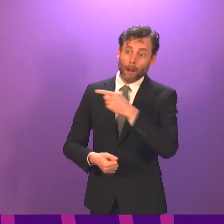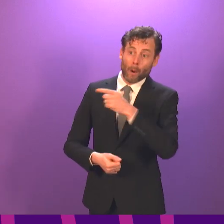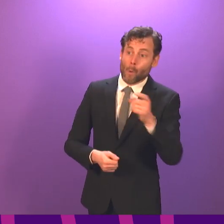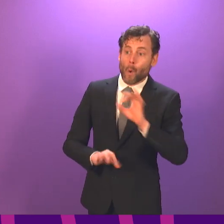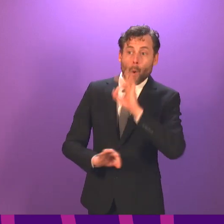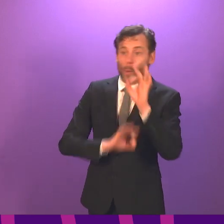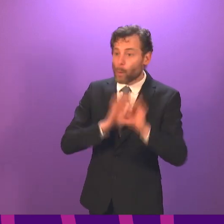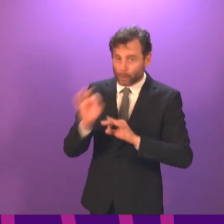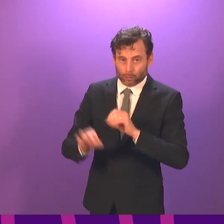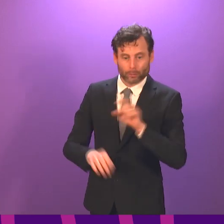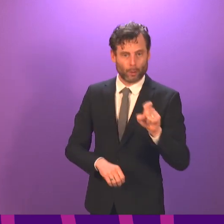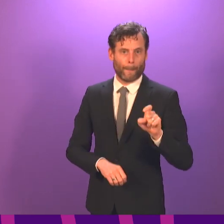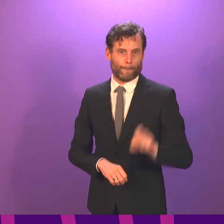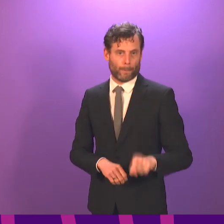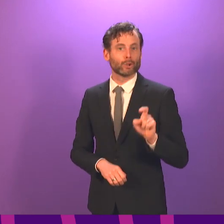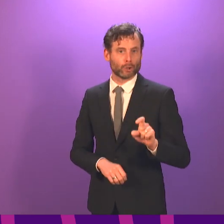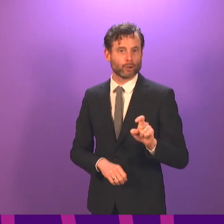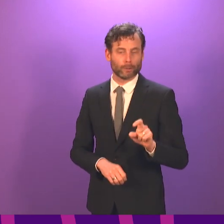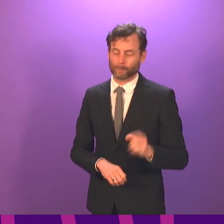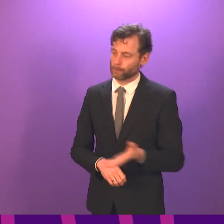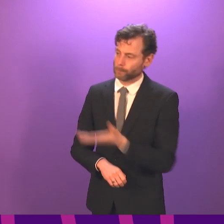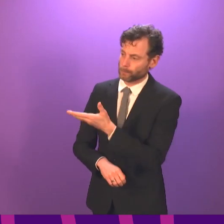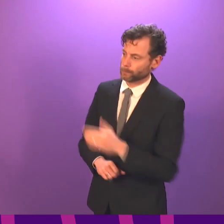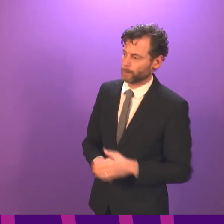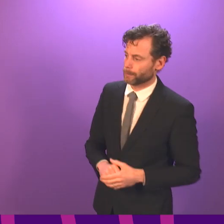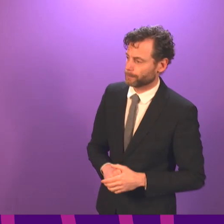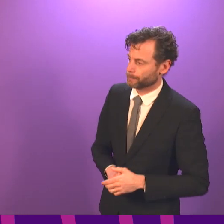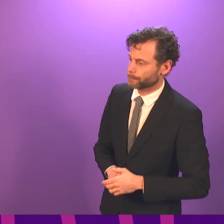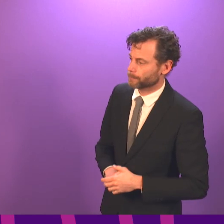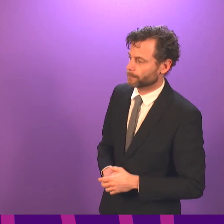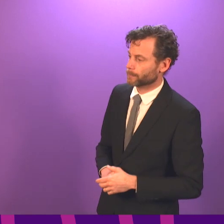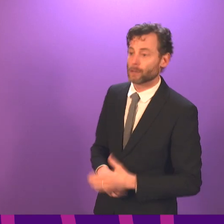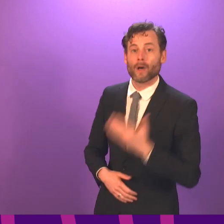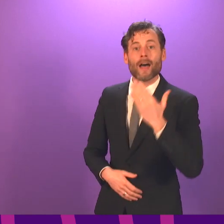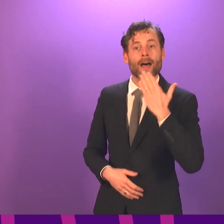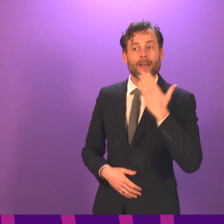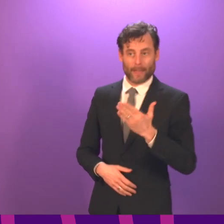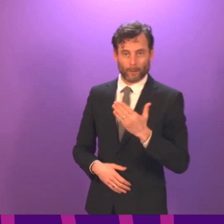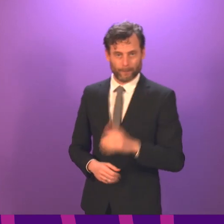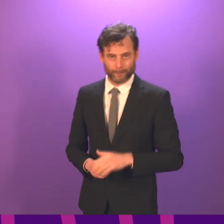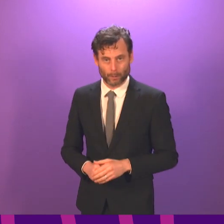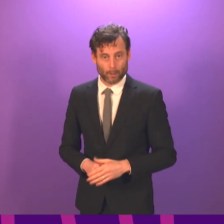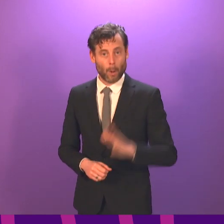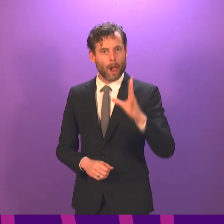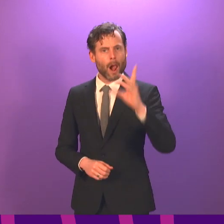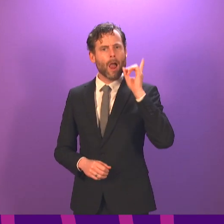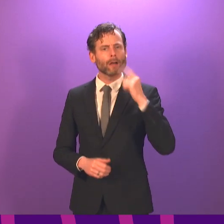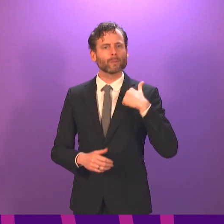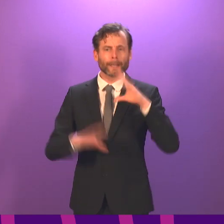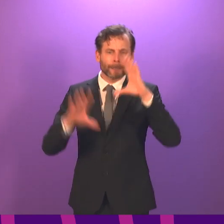The First Minister (Nicola Sturgeon): Last week, I updated Parliament on the Scottish